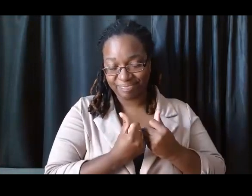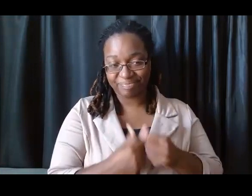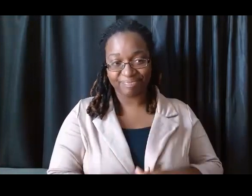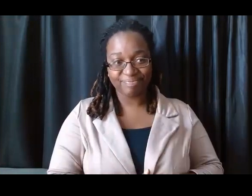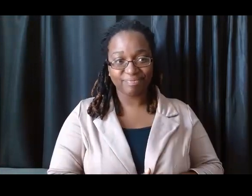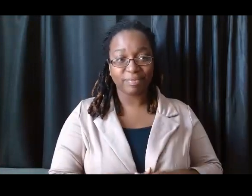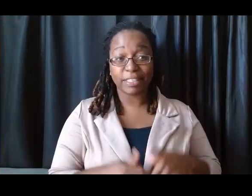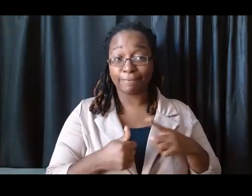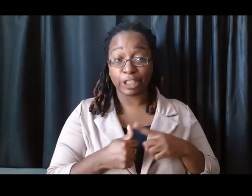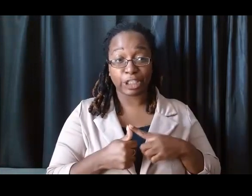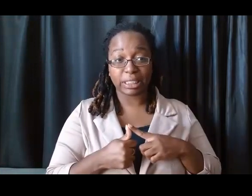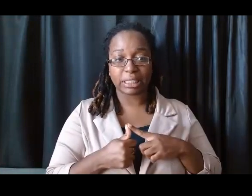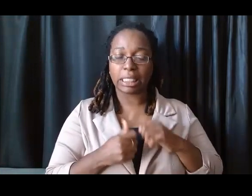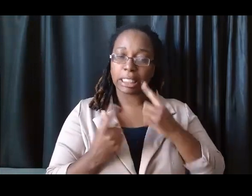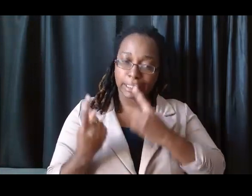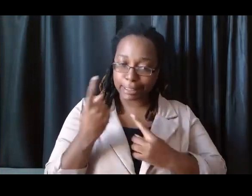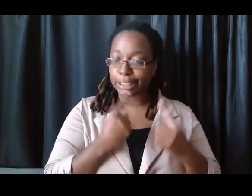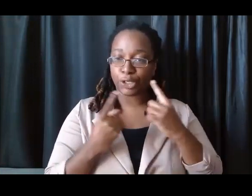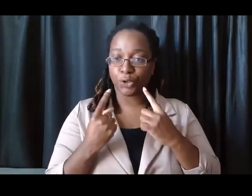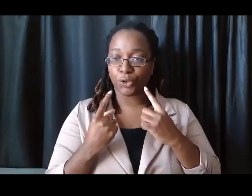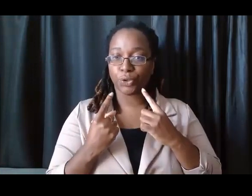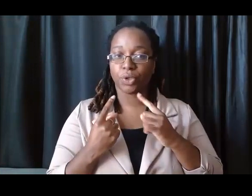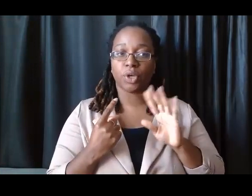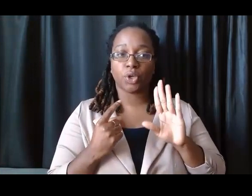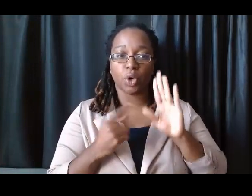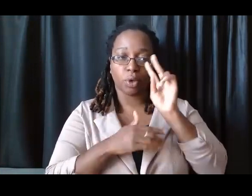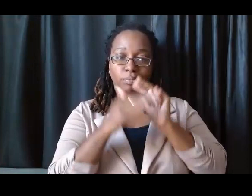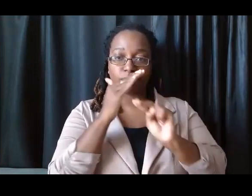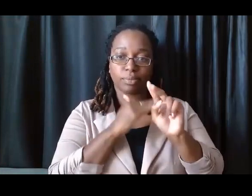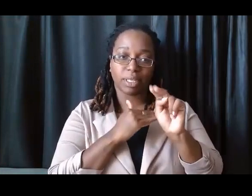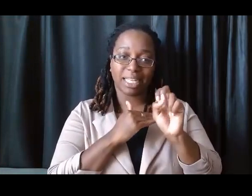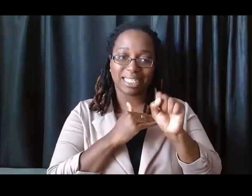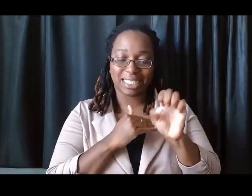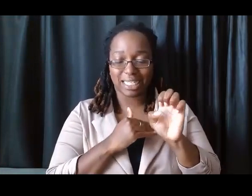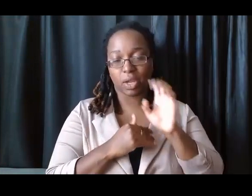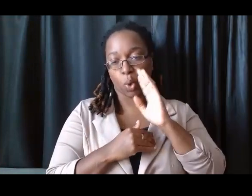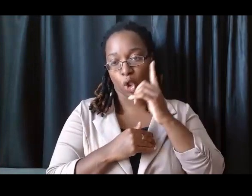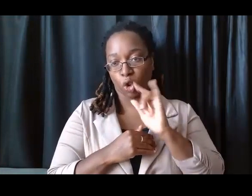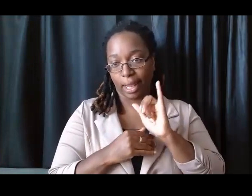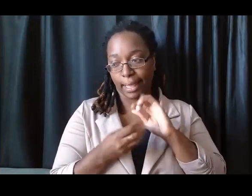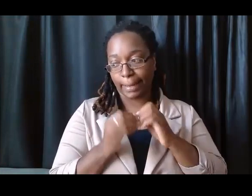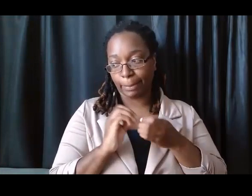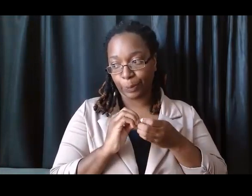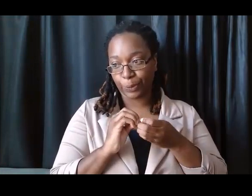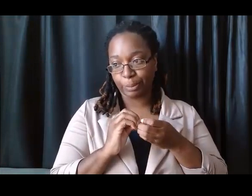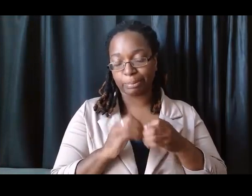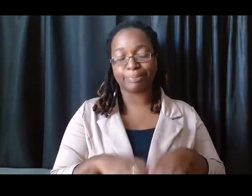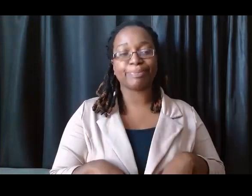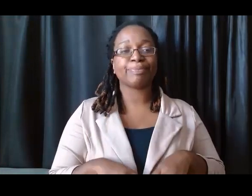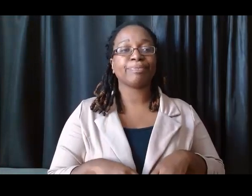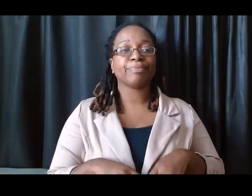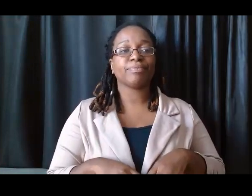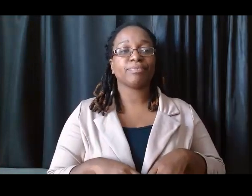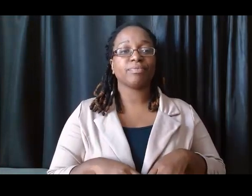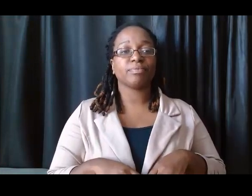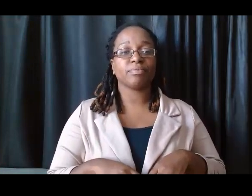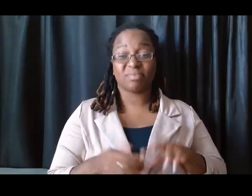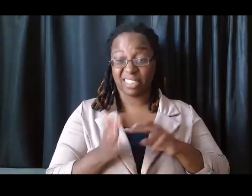into what you expect your projected NESE to be. And that means taking some time to think